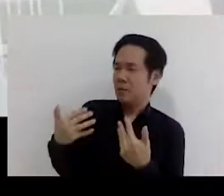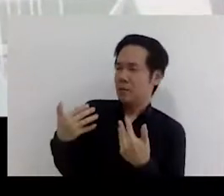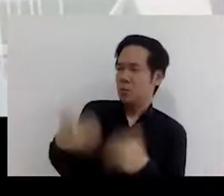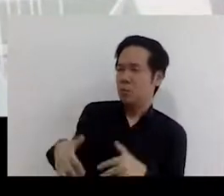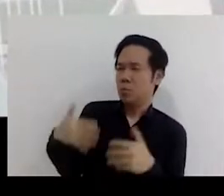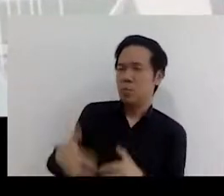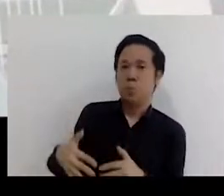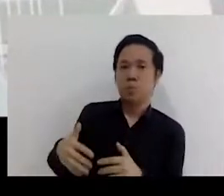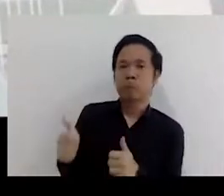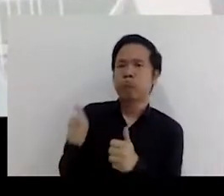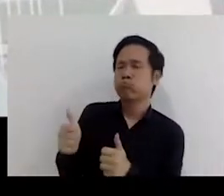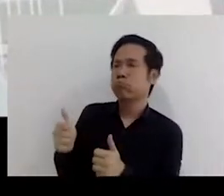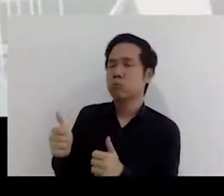she is an extraordinary champion for disability-inclusive development.